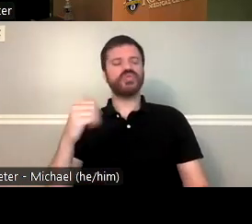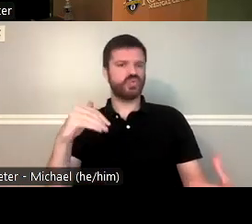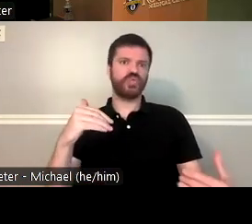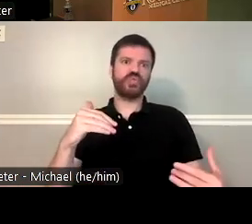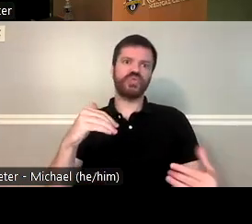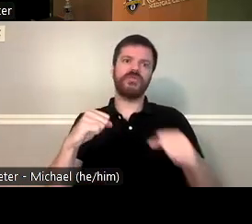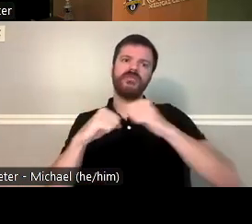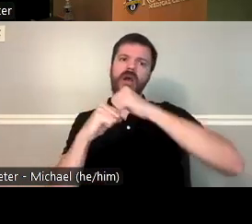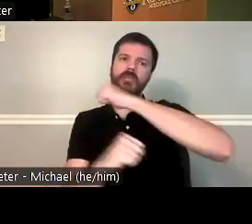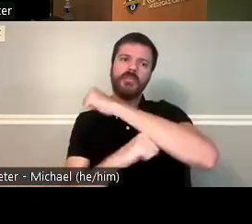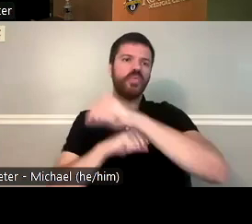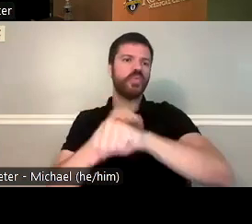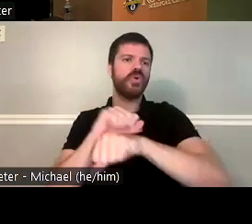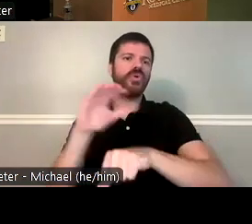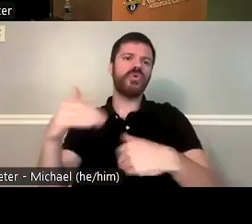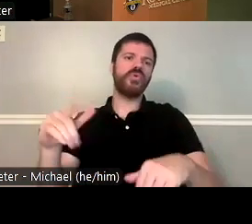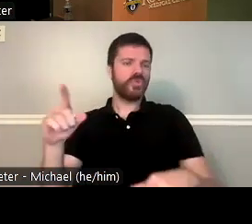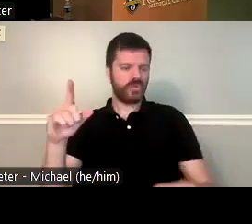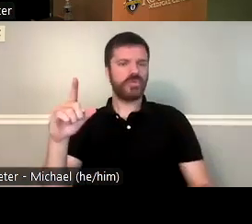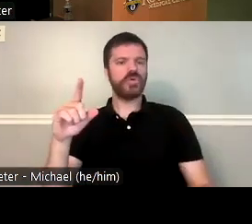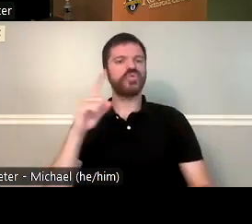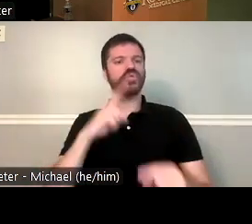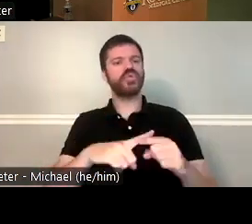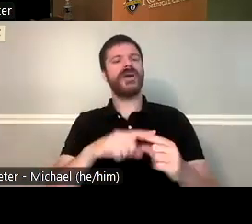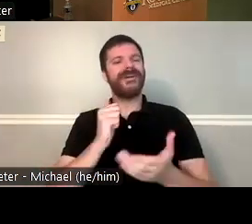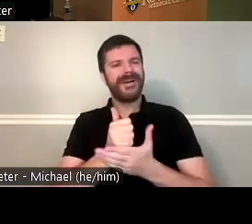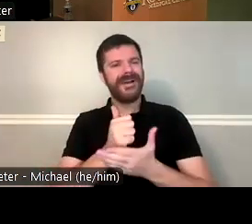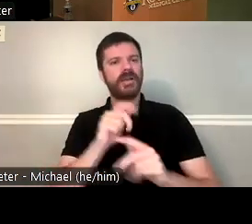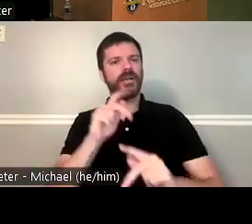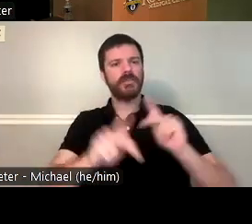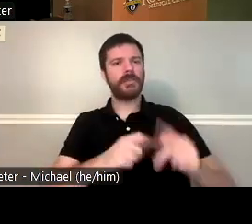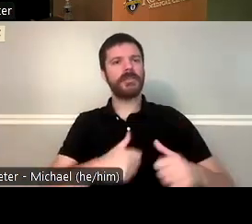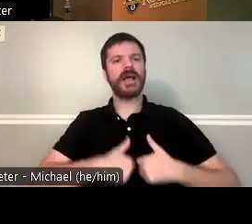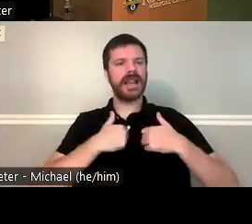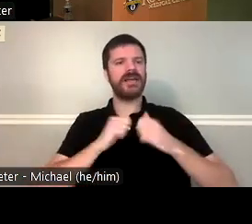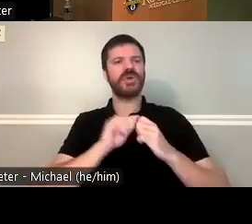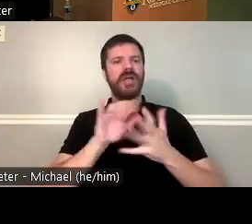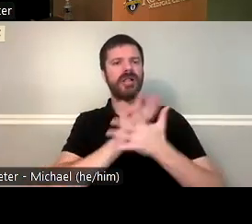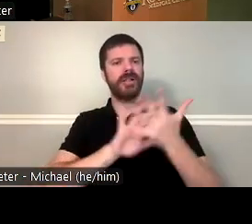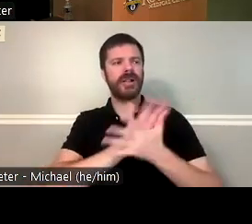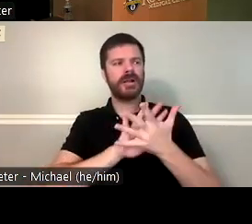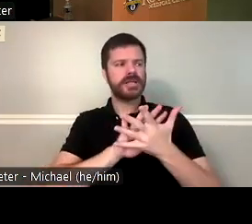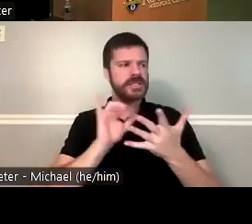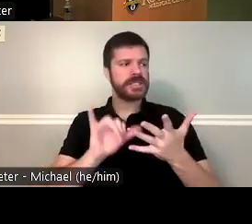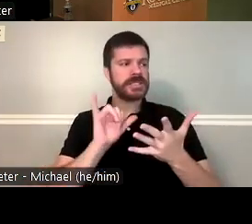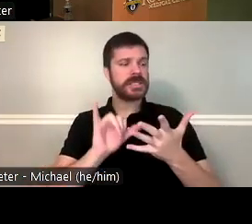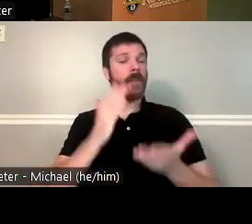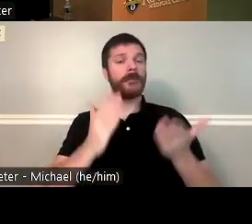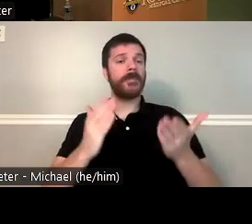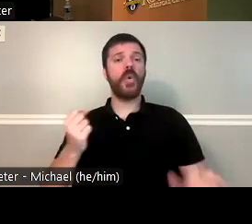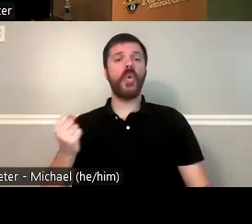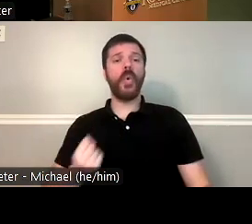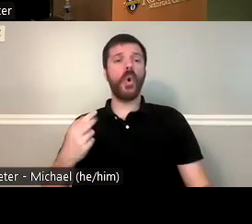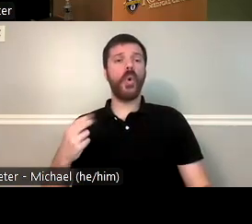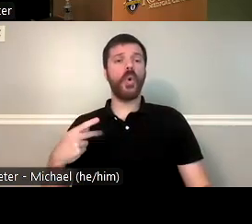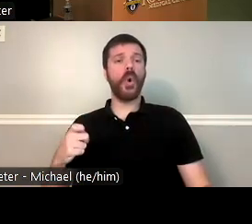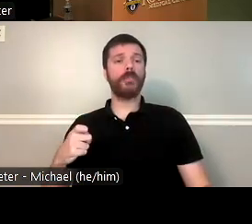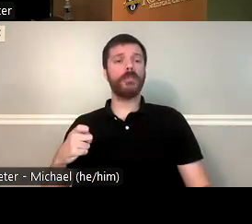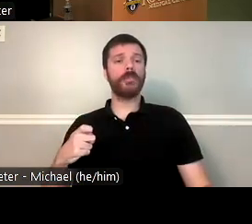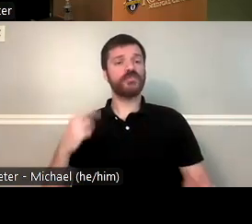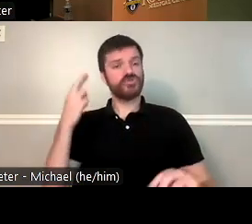on helping people uh to live with that ambiguity Maybe to hold out hope that's reasonable and yet